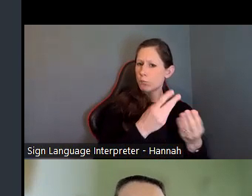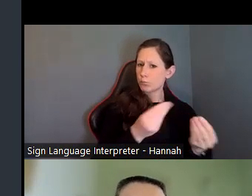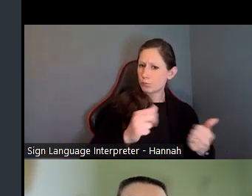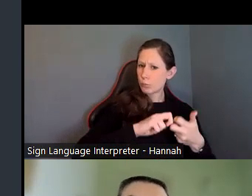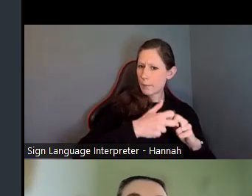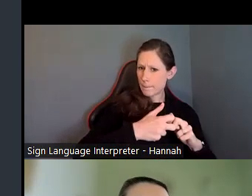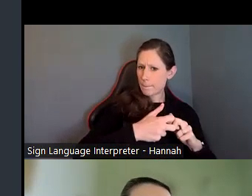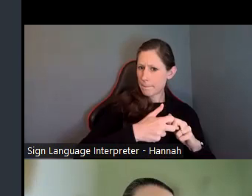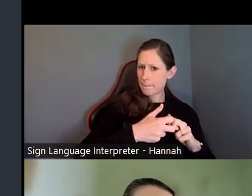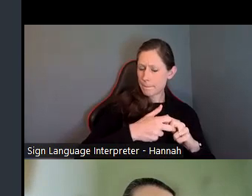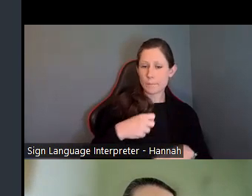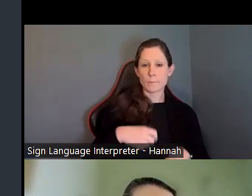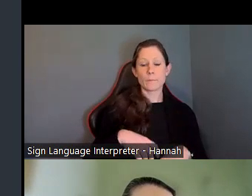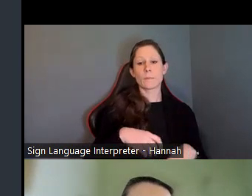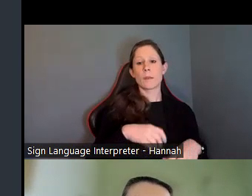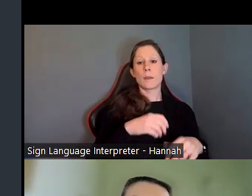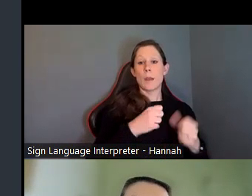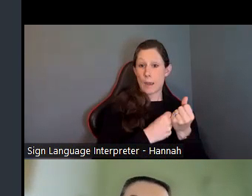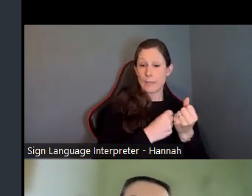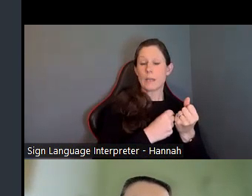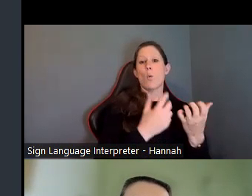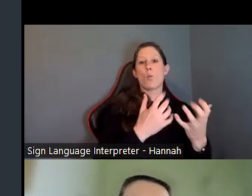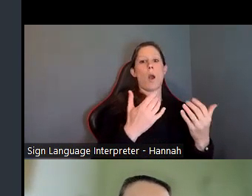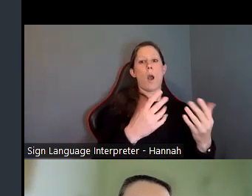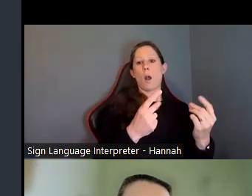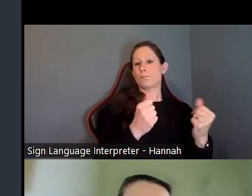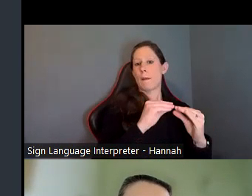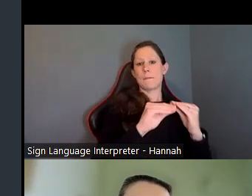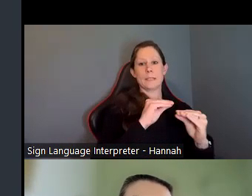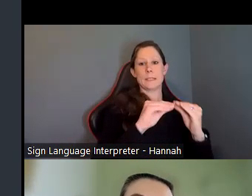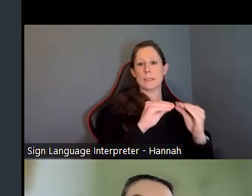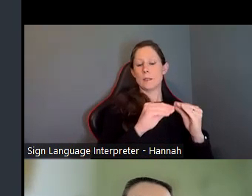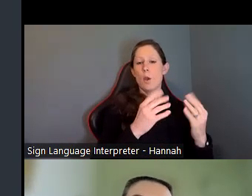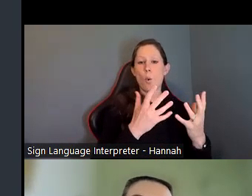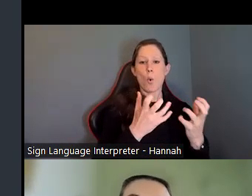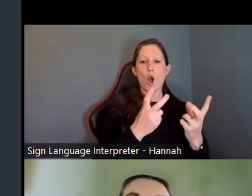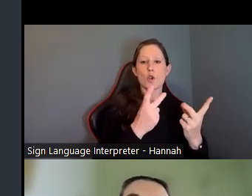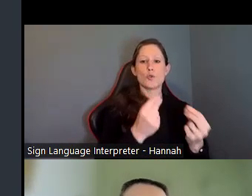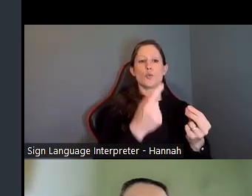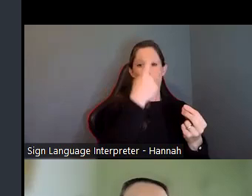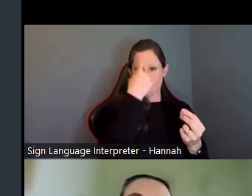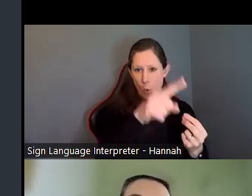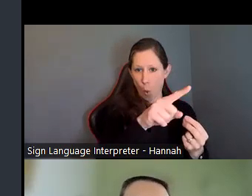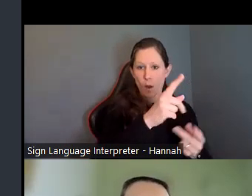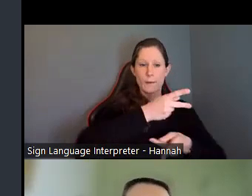Advocates are fixers. They want to do for, take care of it so the other person doesn't have to